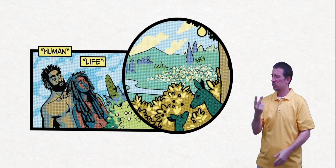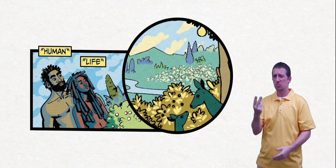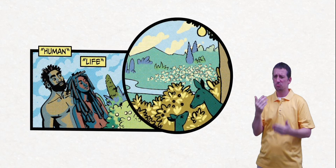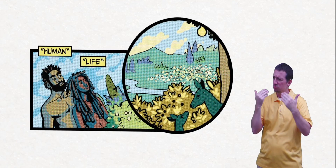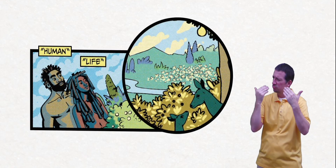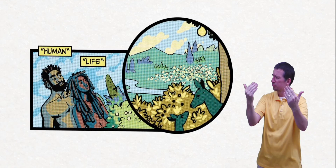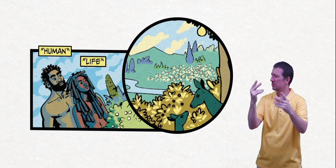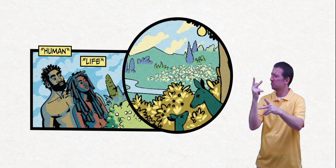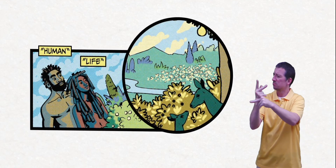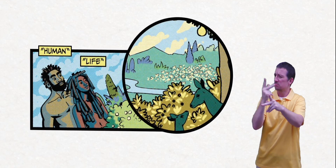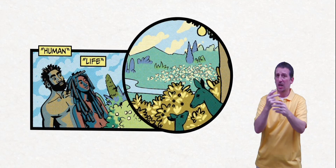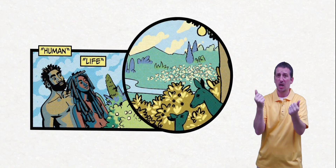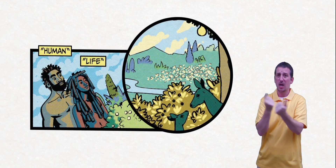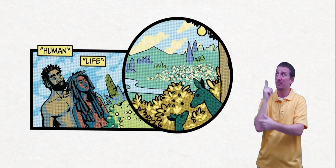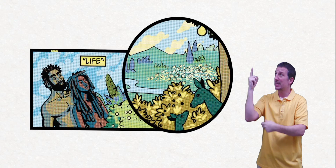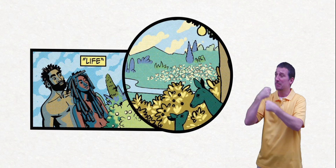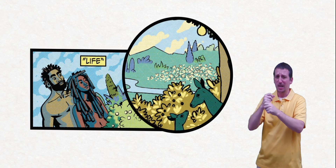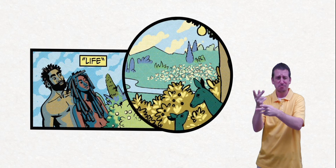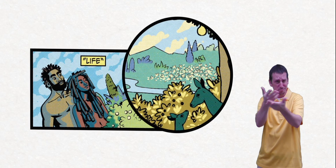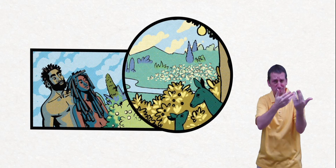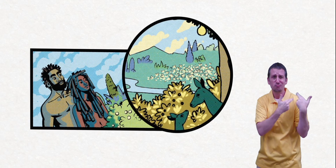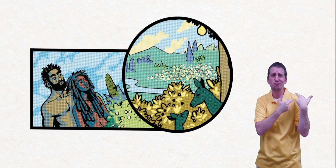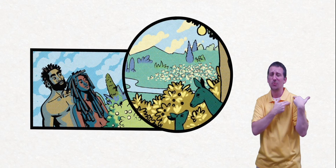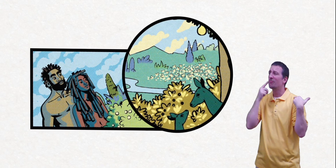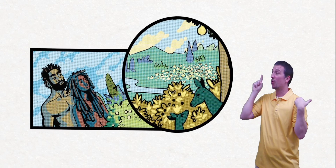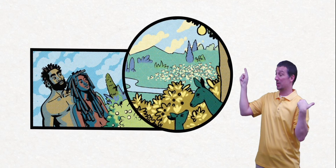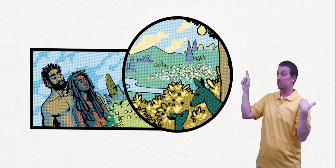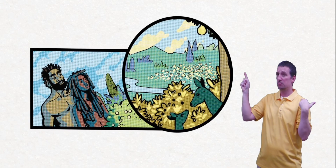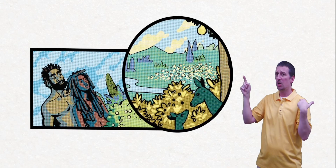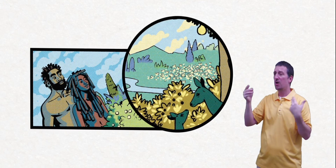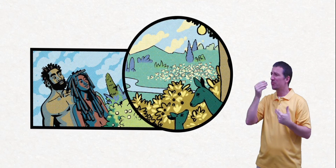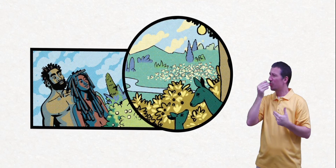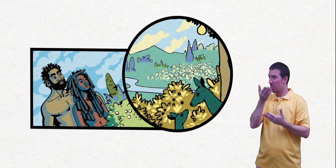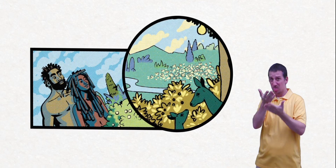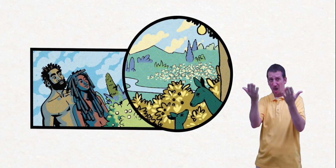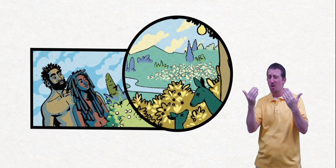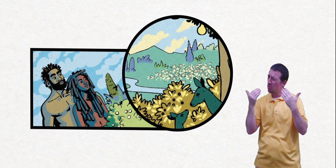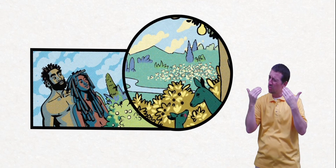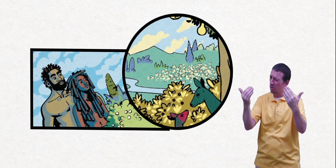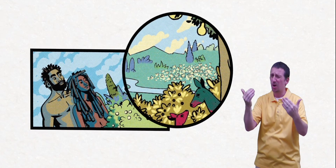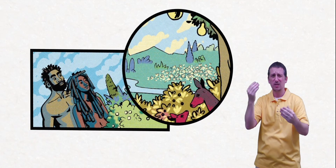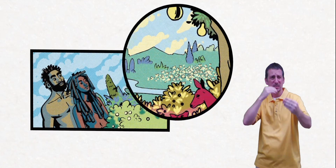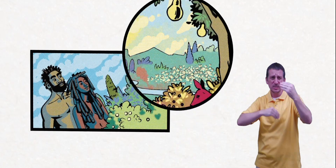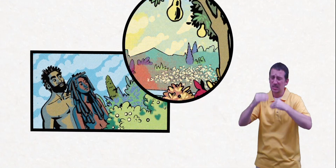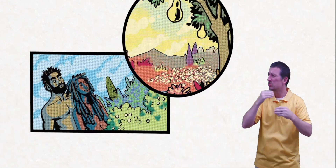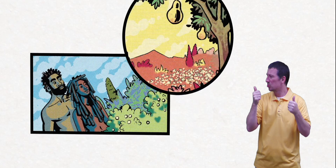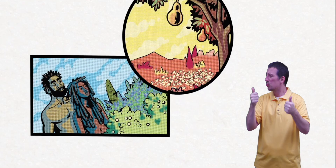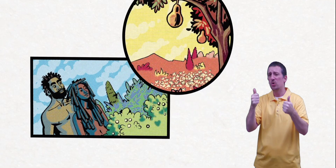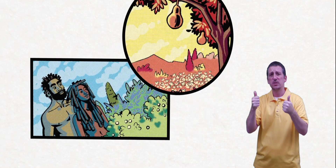to rule this world on his behalf, and they are told that everything is good for them to eat.